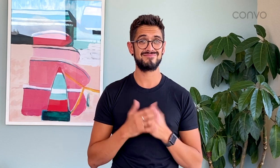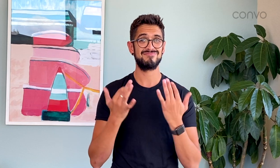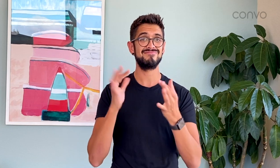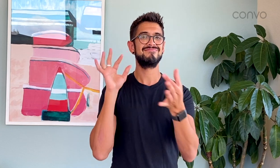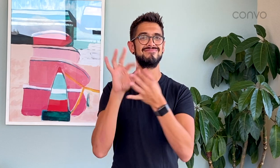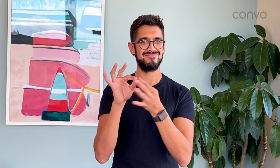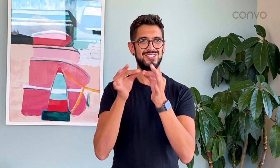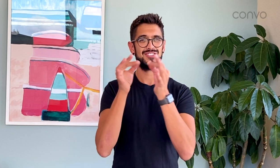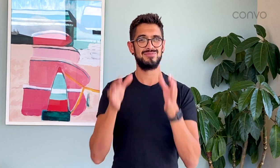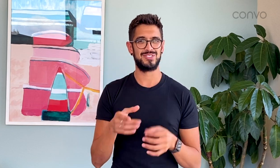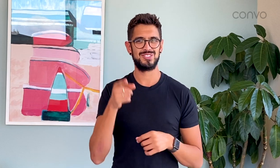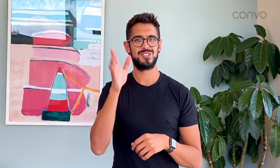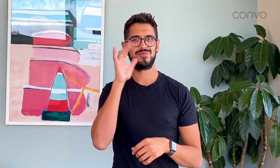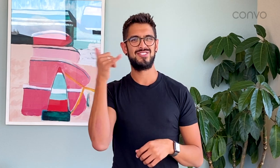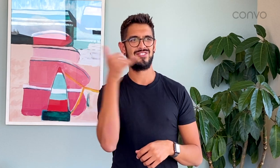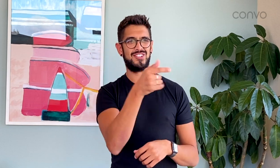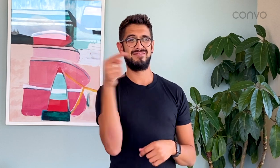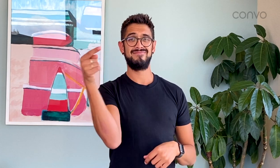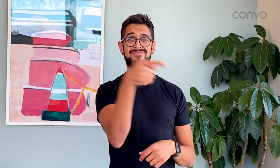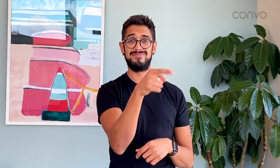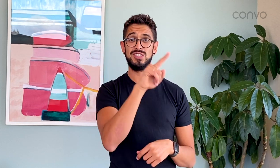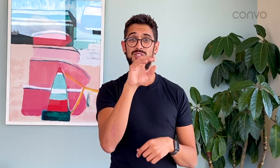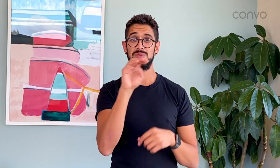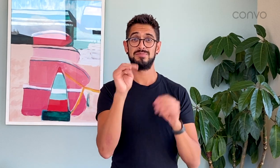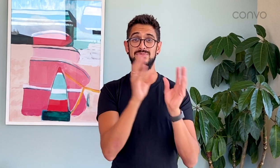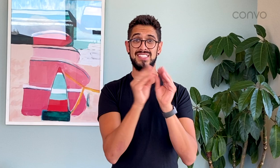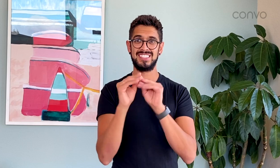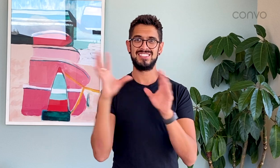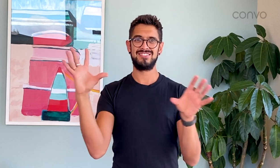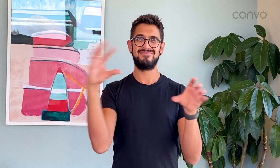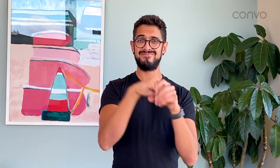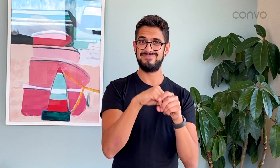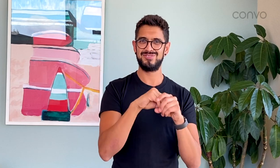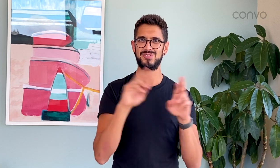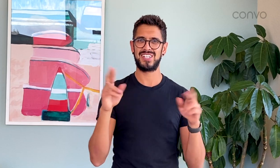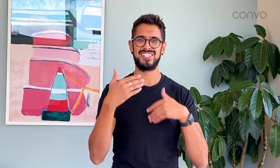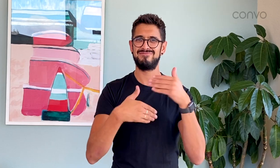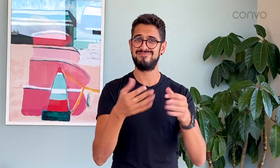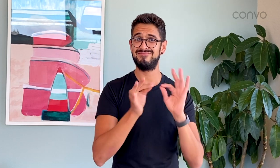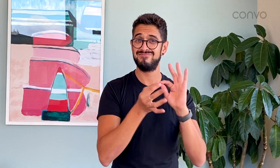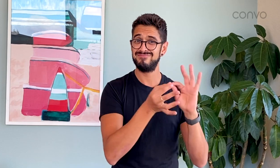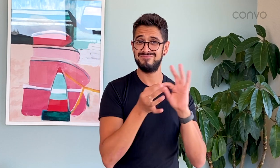our interpreter will connect to Zoom. VI will call in, and will be able to interpret the meeting.